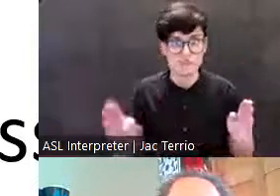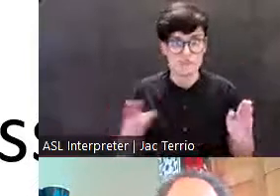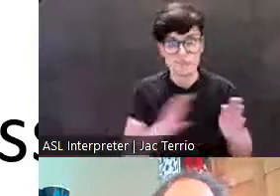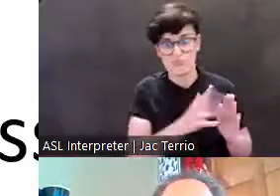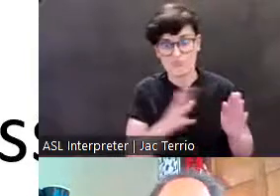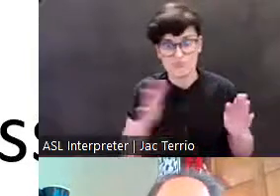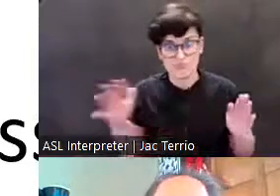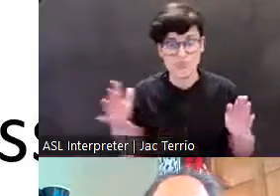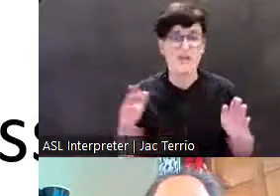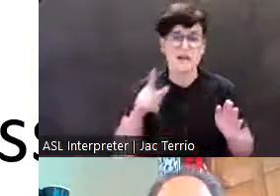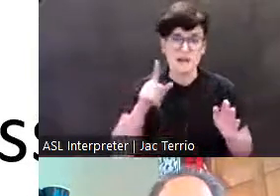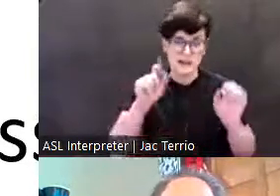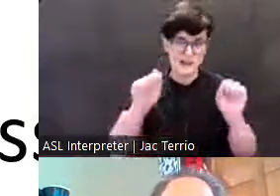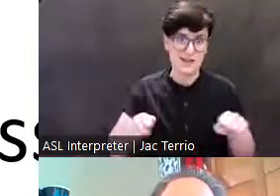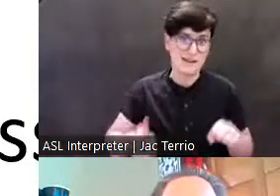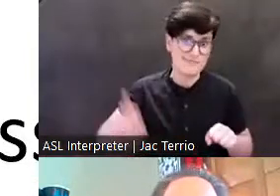doesn't respond.